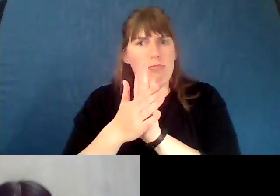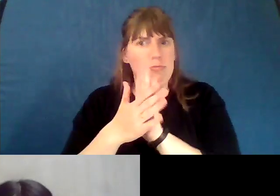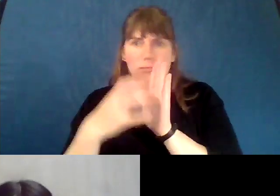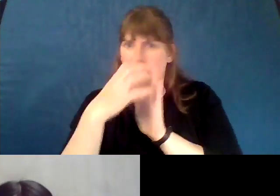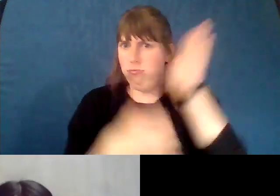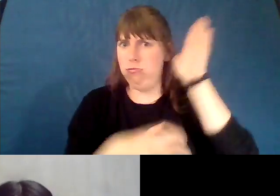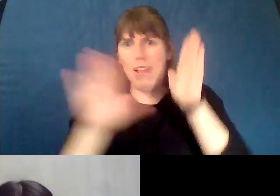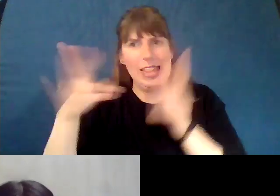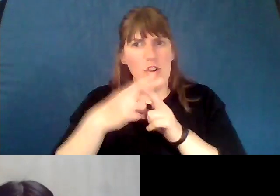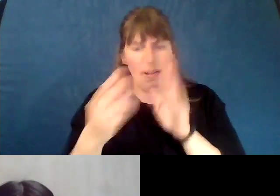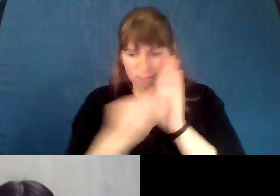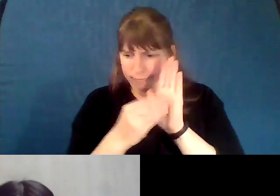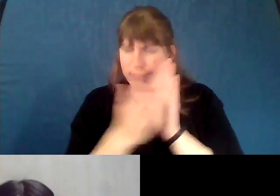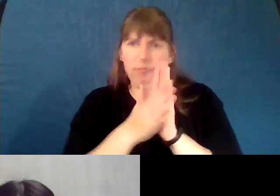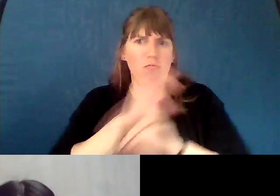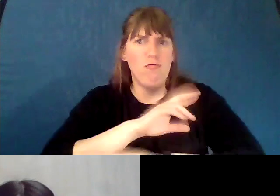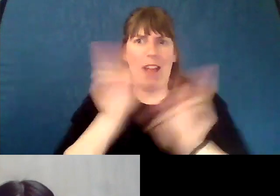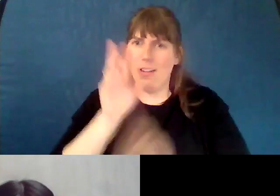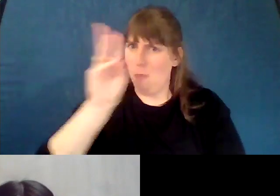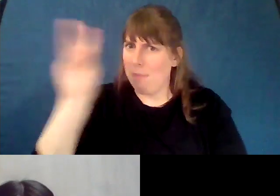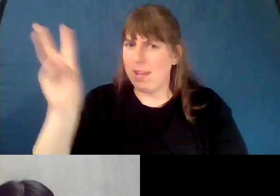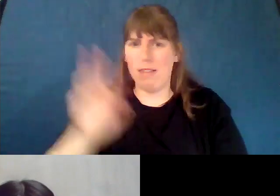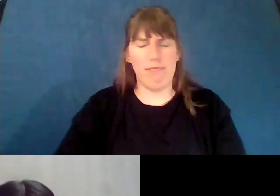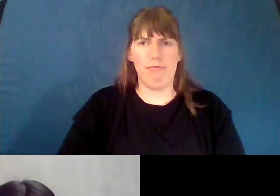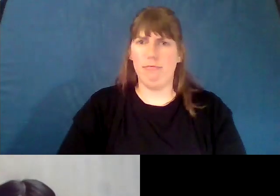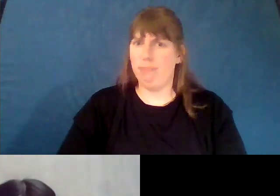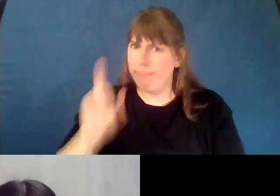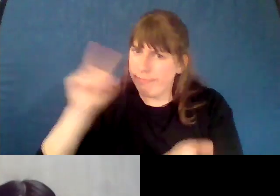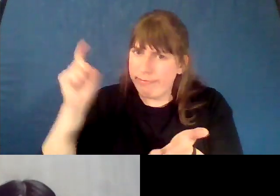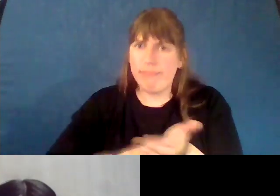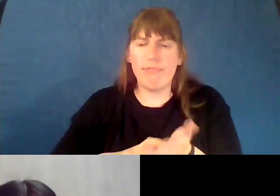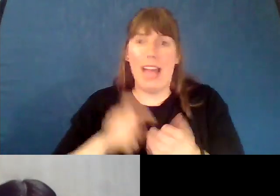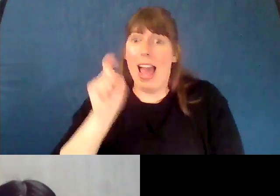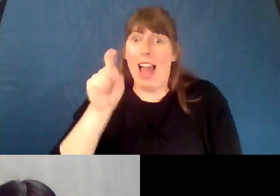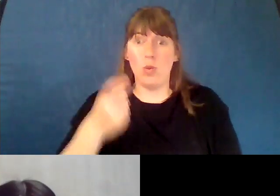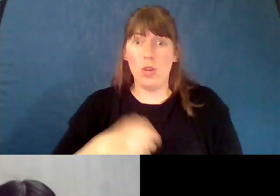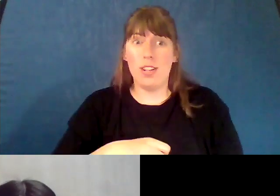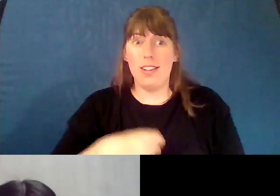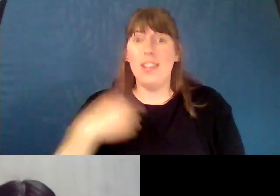in the film, should be on the websites. And that's just like a future that we hope that